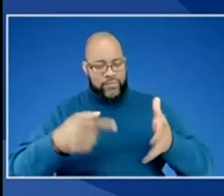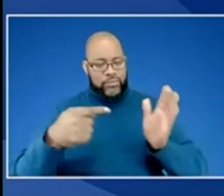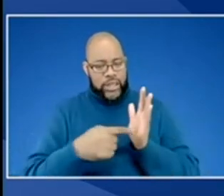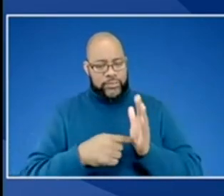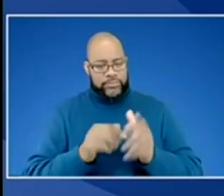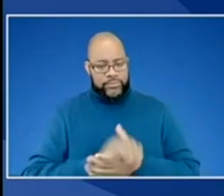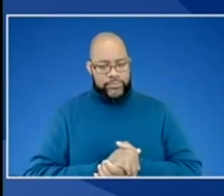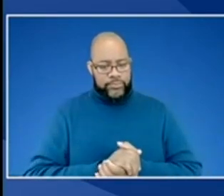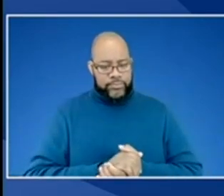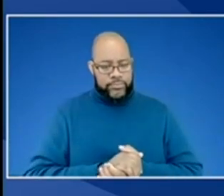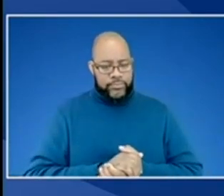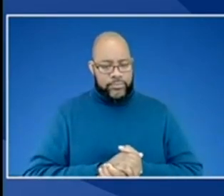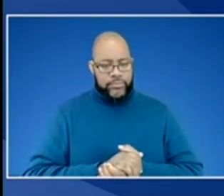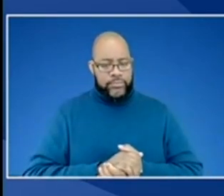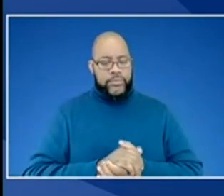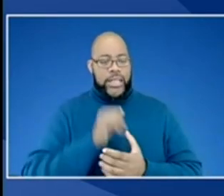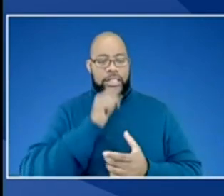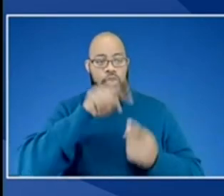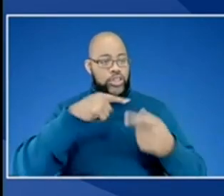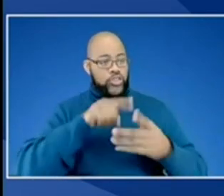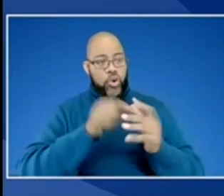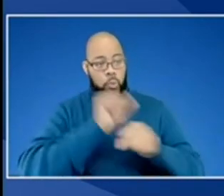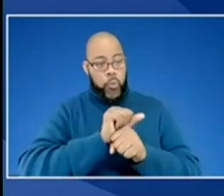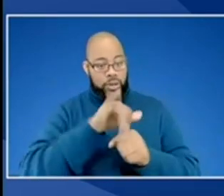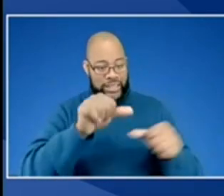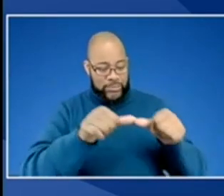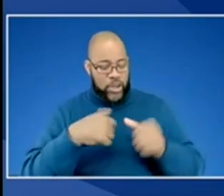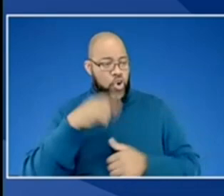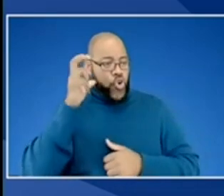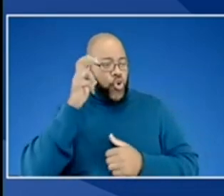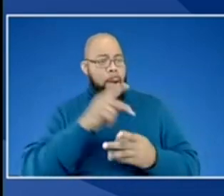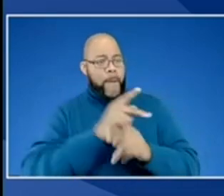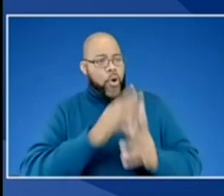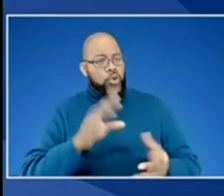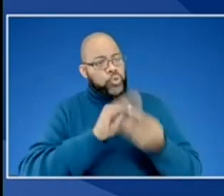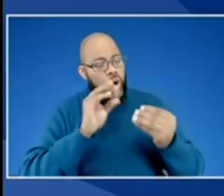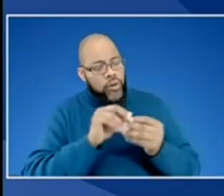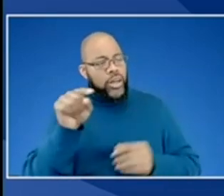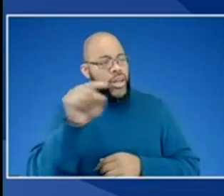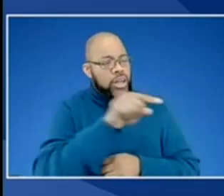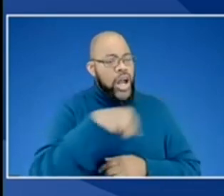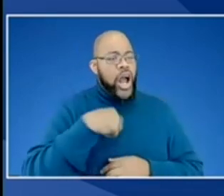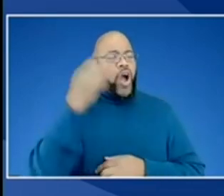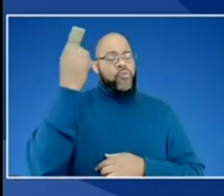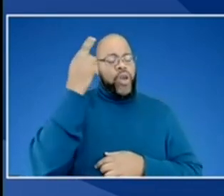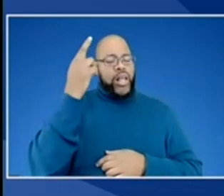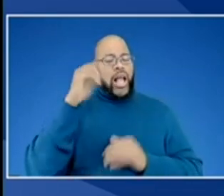It wasn't until I started working in this space and heard borrowers stories that I realized how, within households and